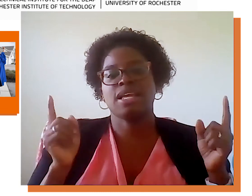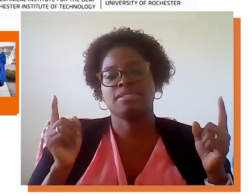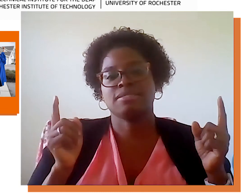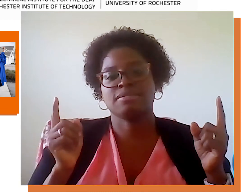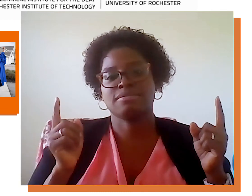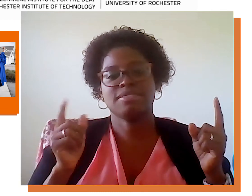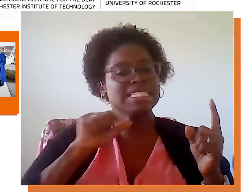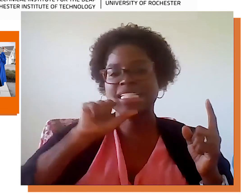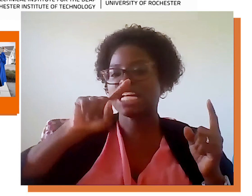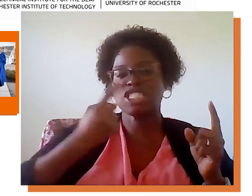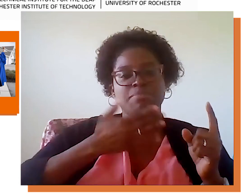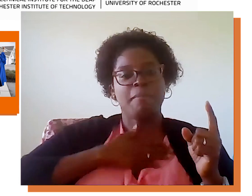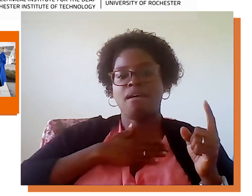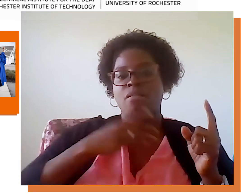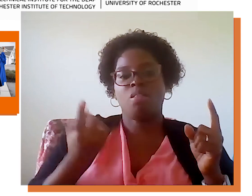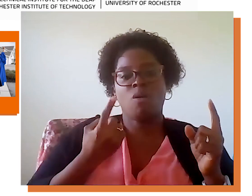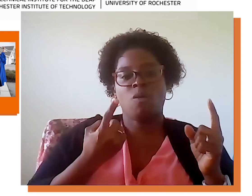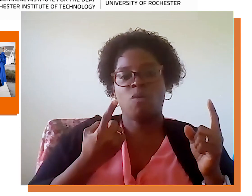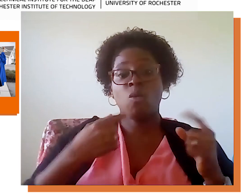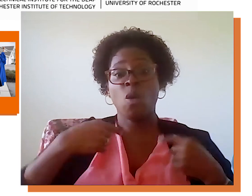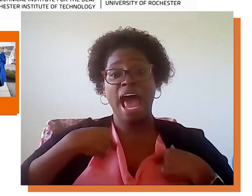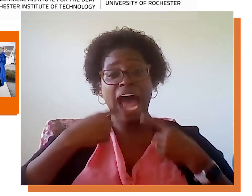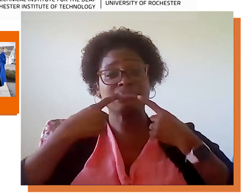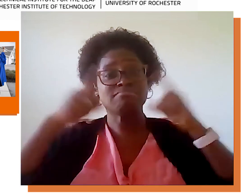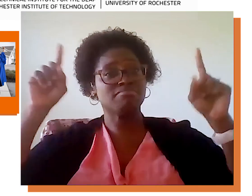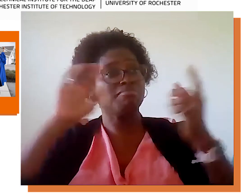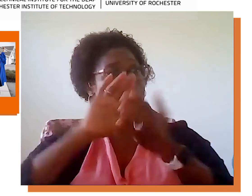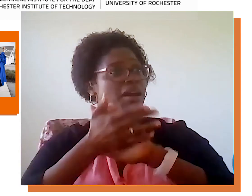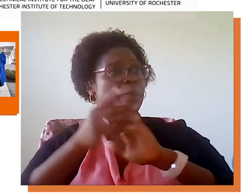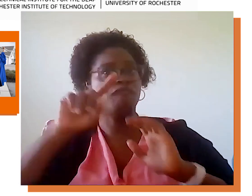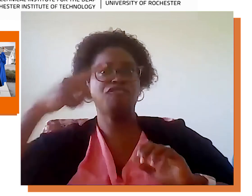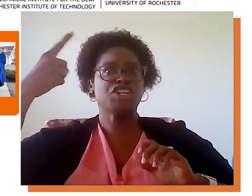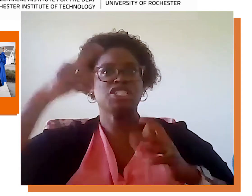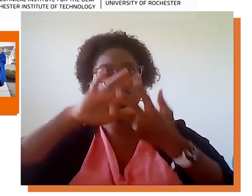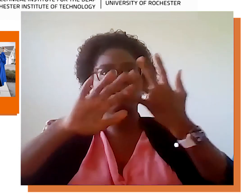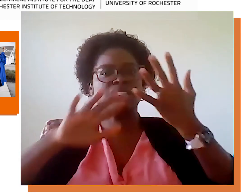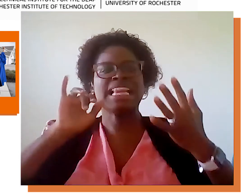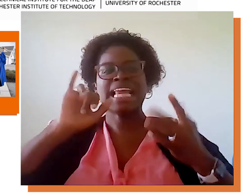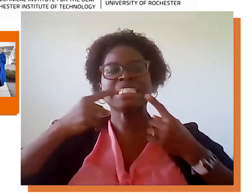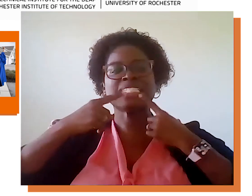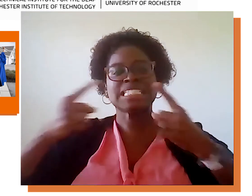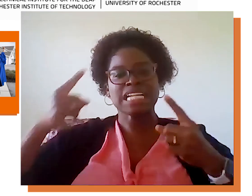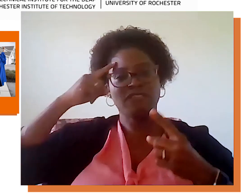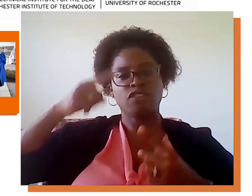It's our success. My journey, my experience is our community's success.